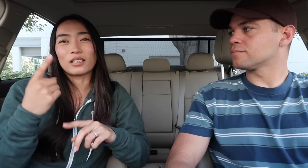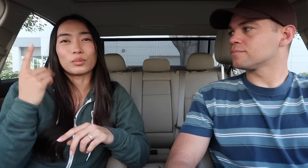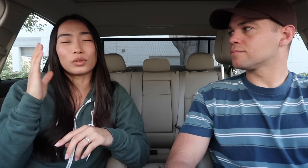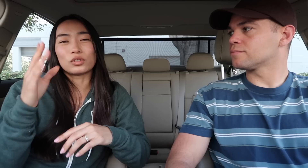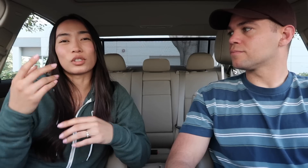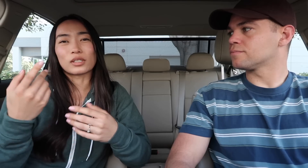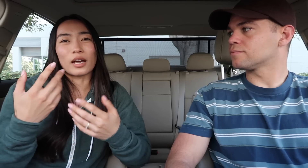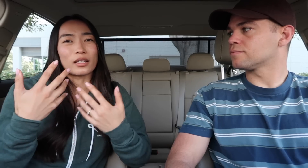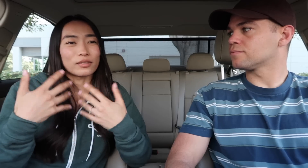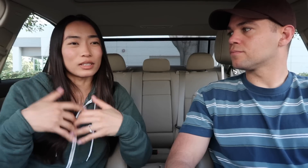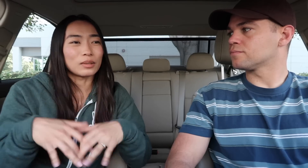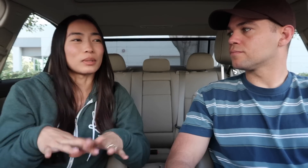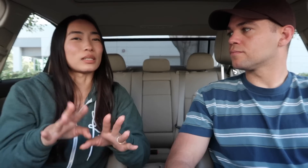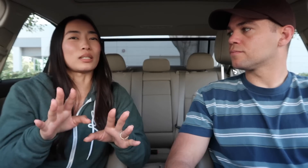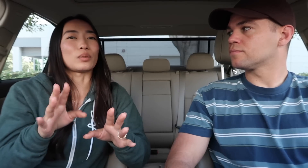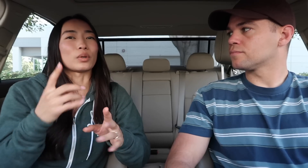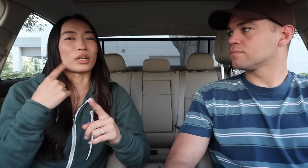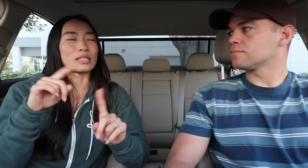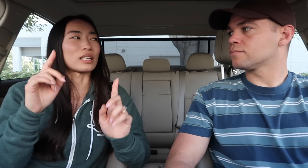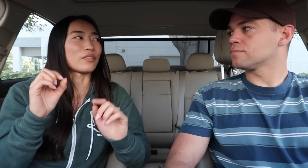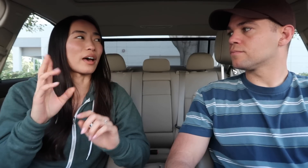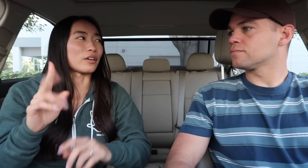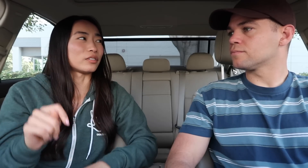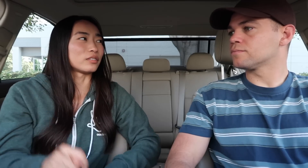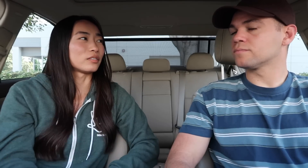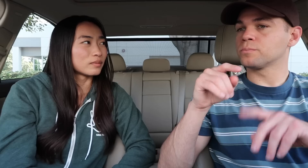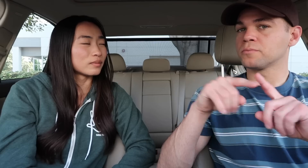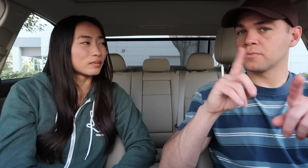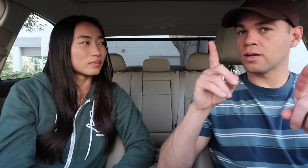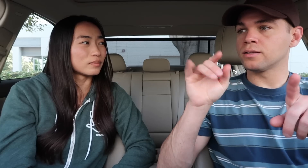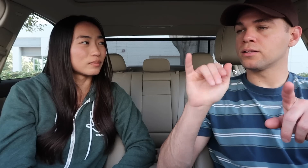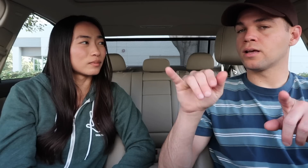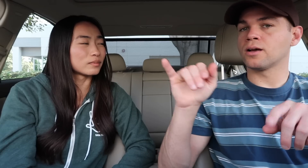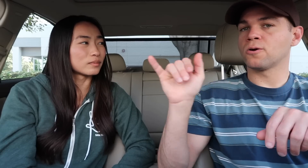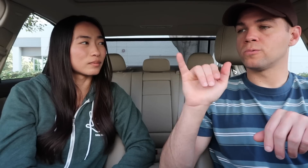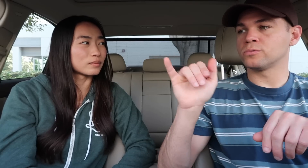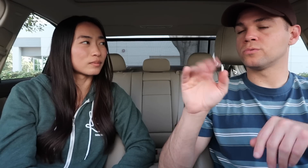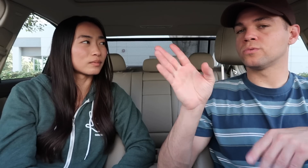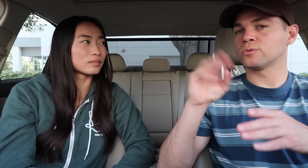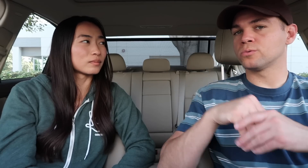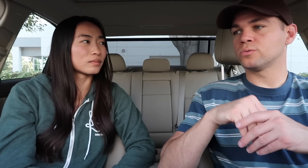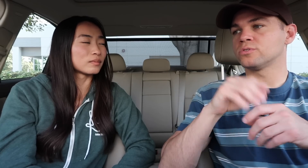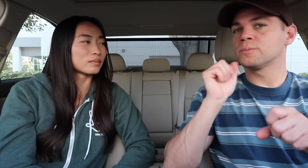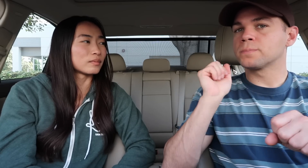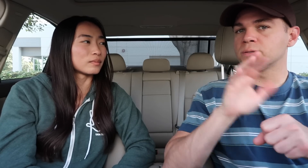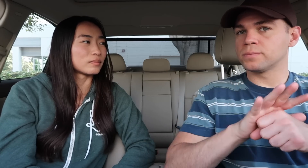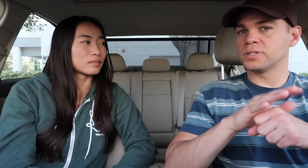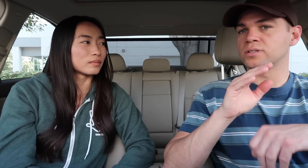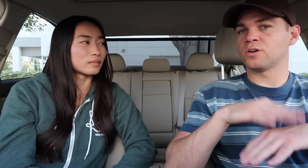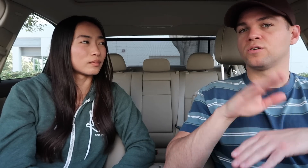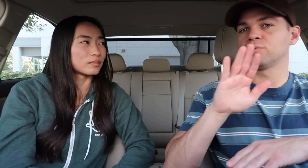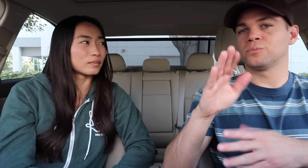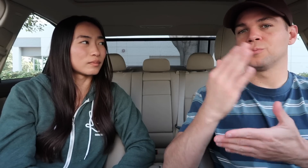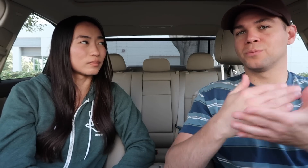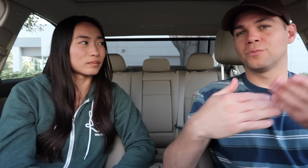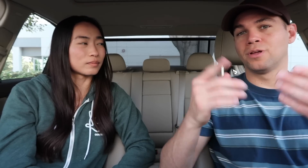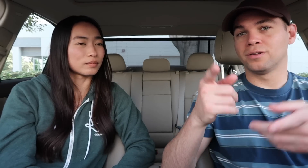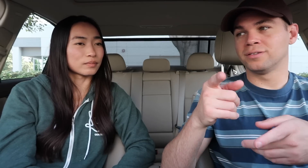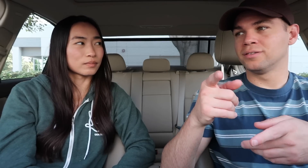it will just kind of seamlessly work itself out but that also includes commitment on your part